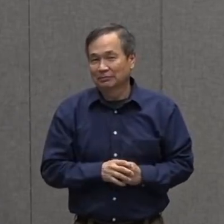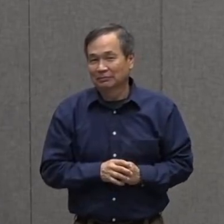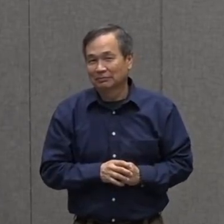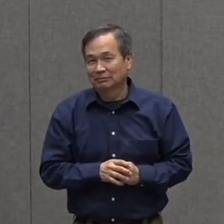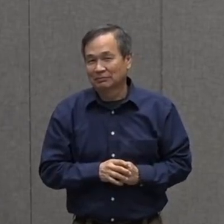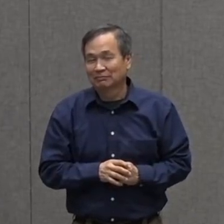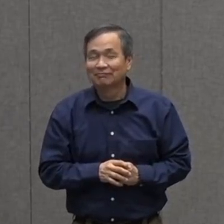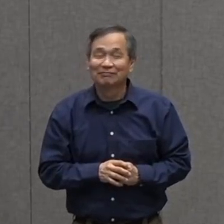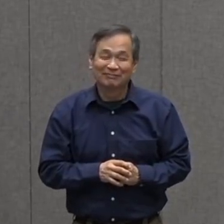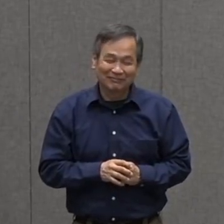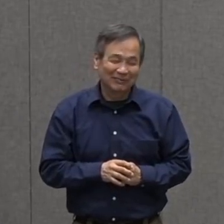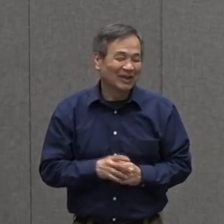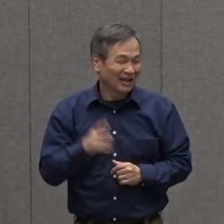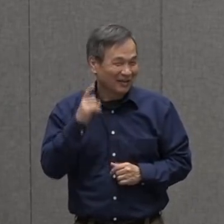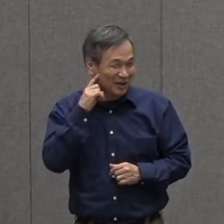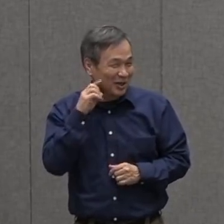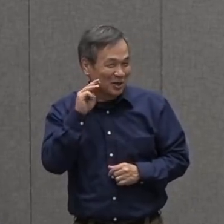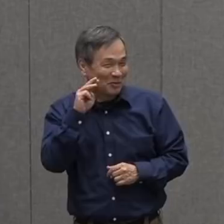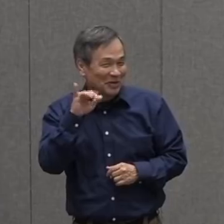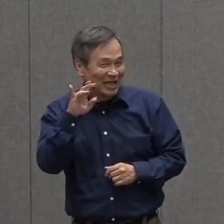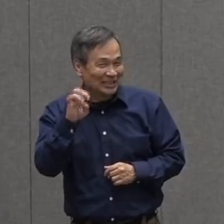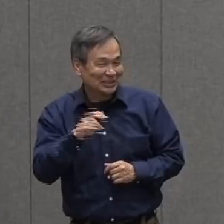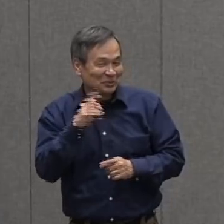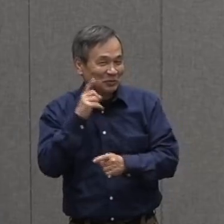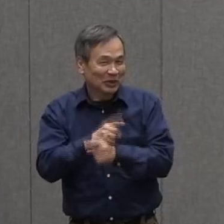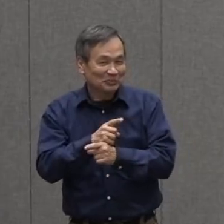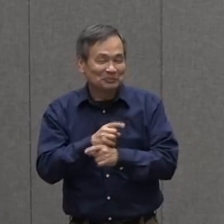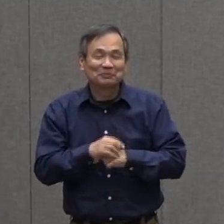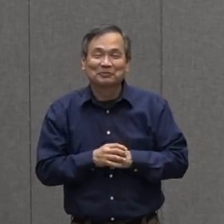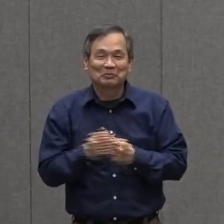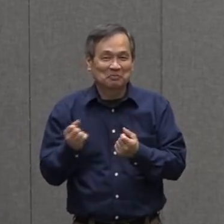I've heard that word mice, so I think that's gonna be our best bet.